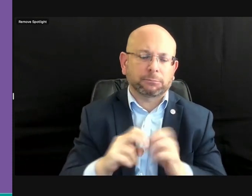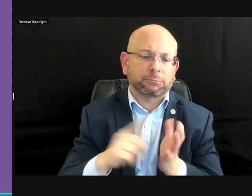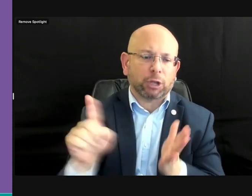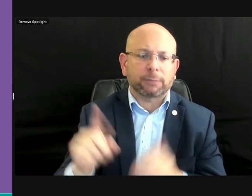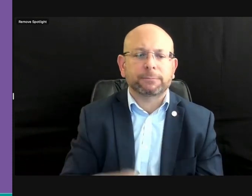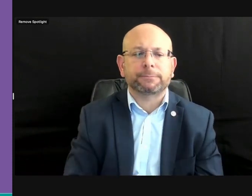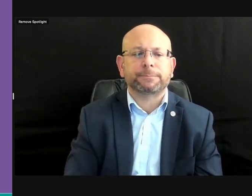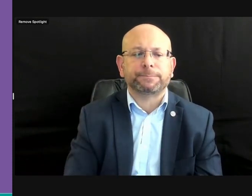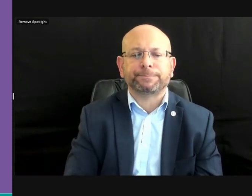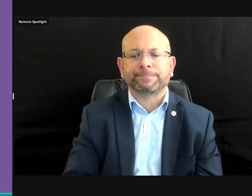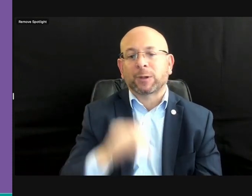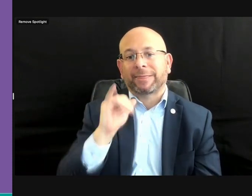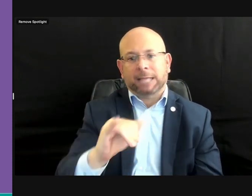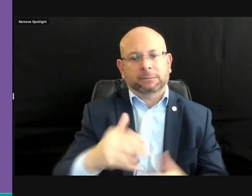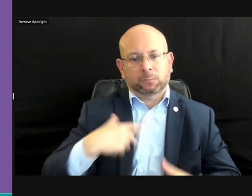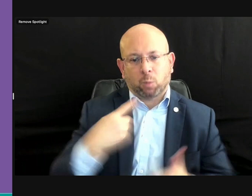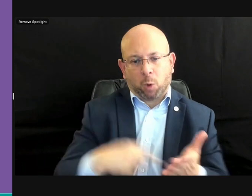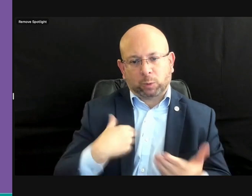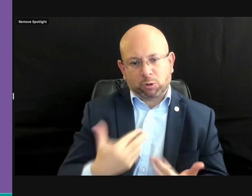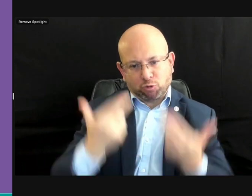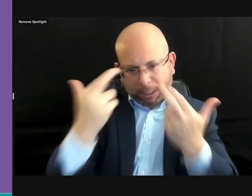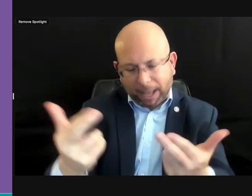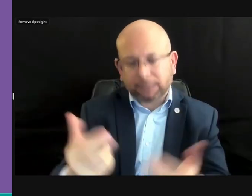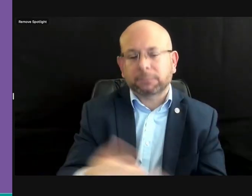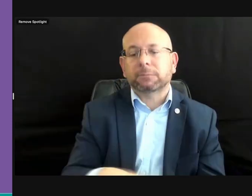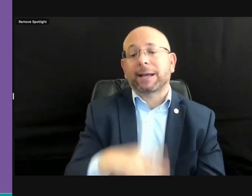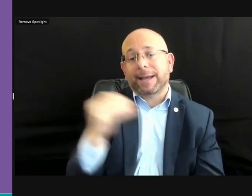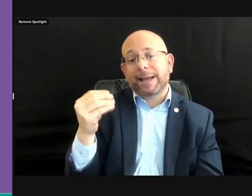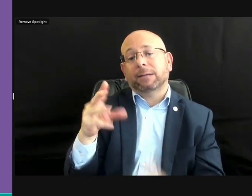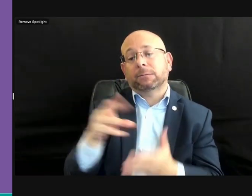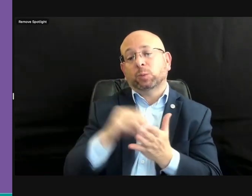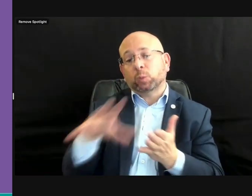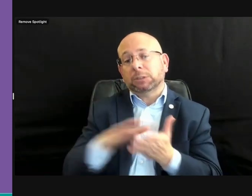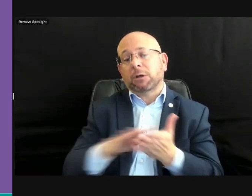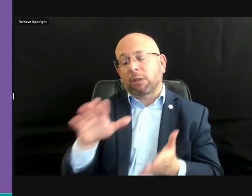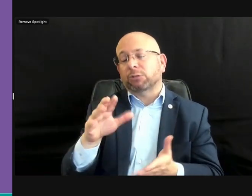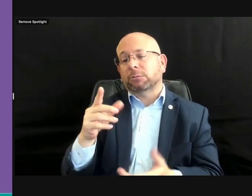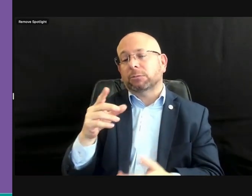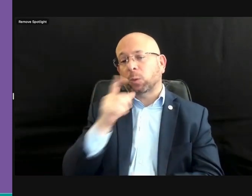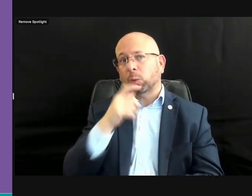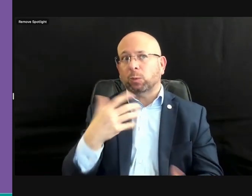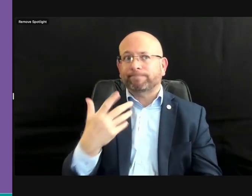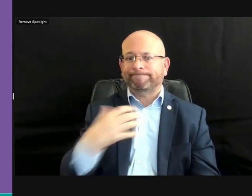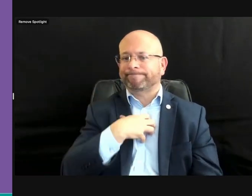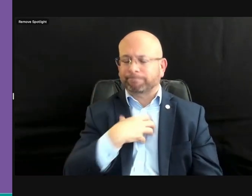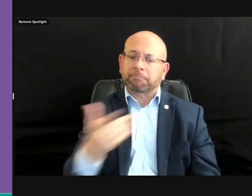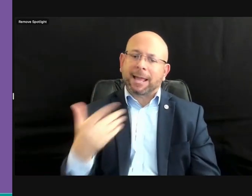Just do periodic quality assurance. And that is what we at NAD recommend.